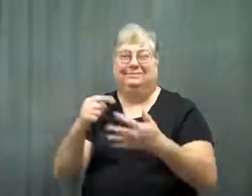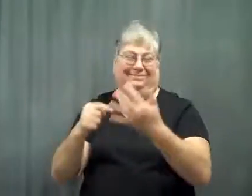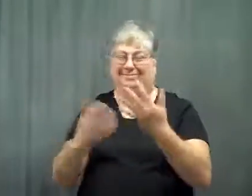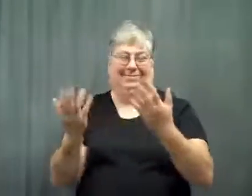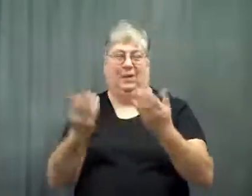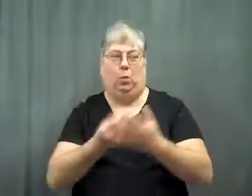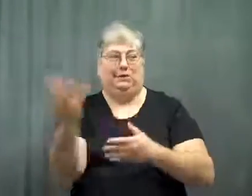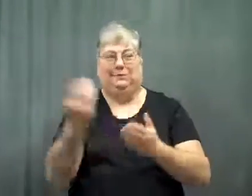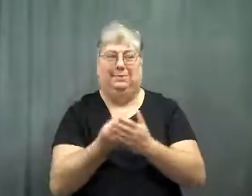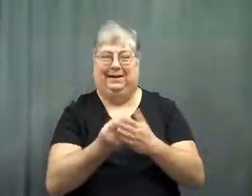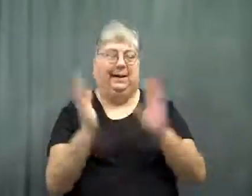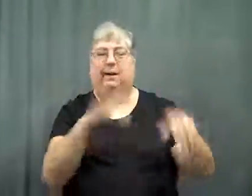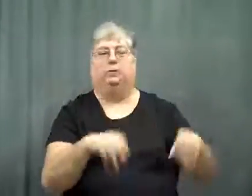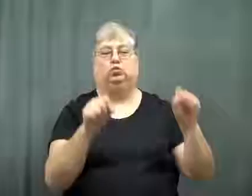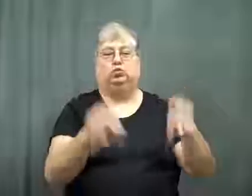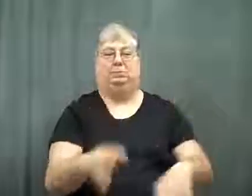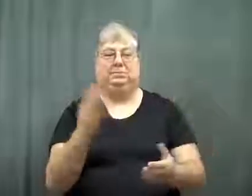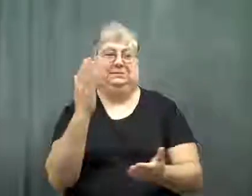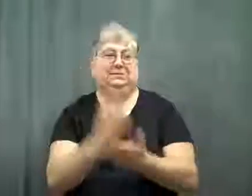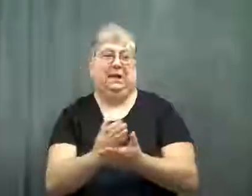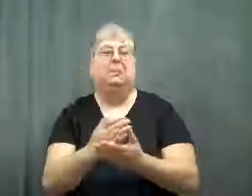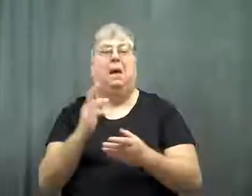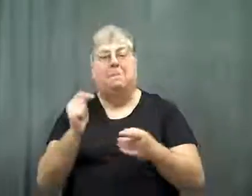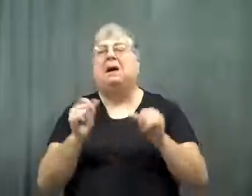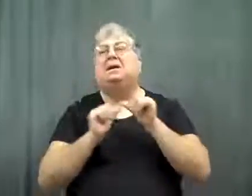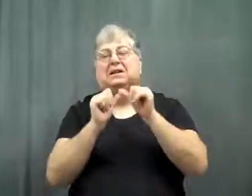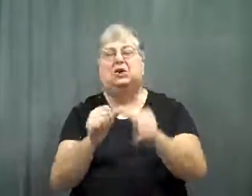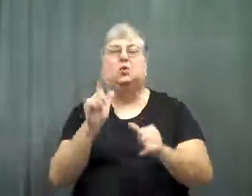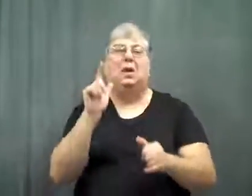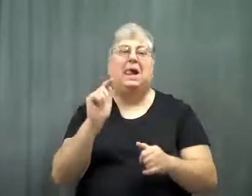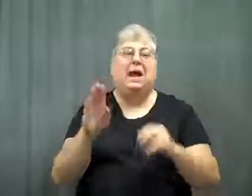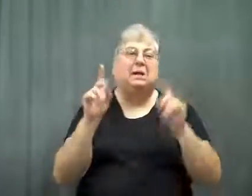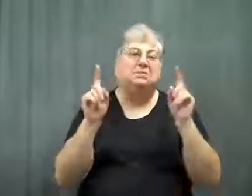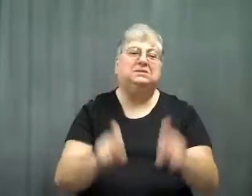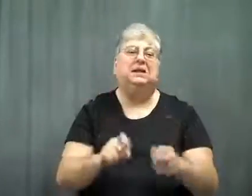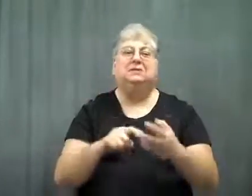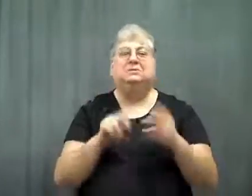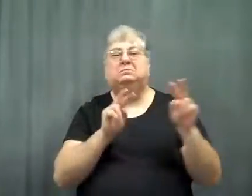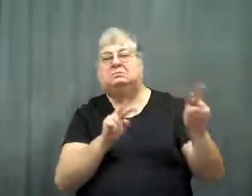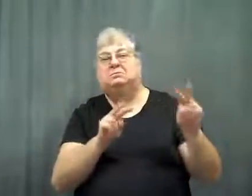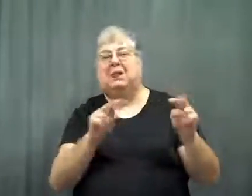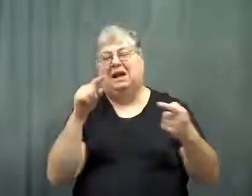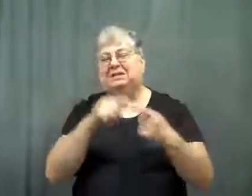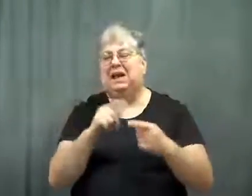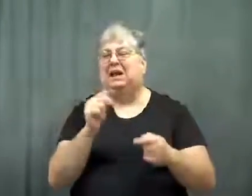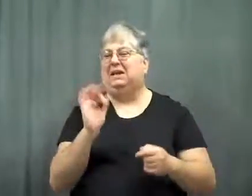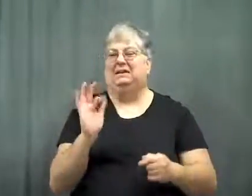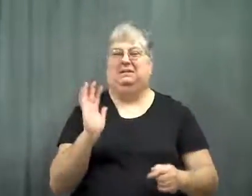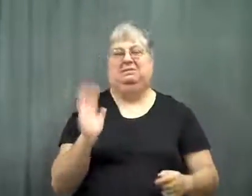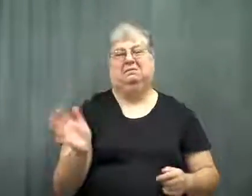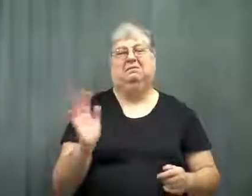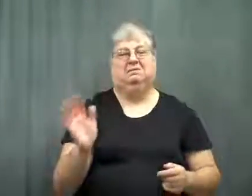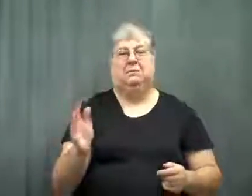and it was a waste of money so the study was dropped. Lab tests and observations still continued until the 1950's.